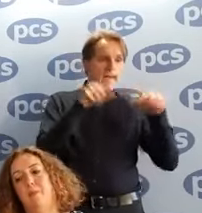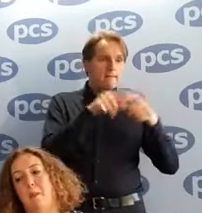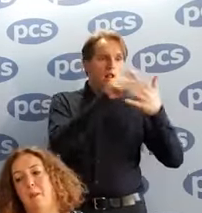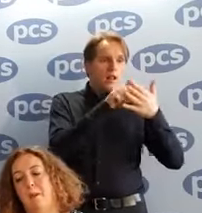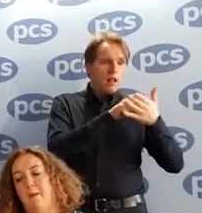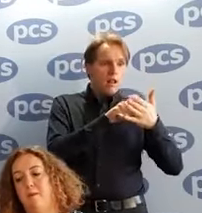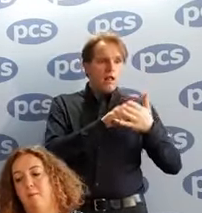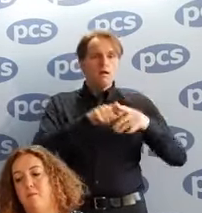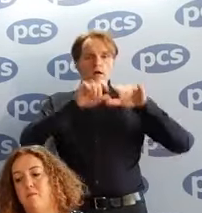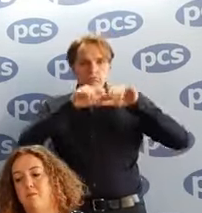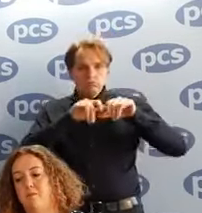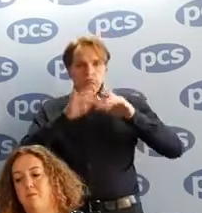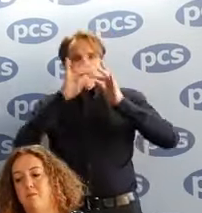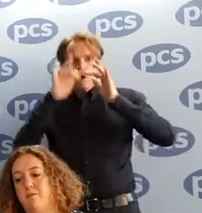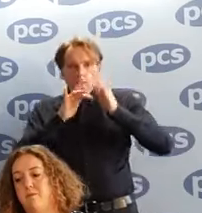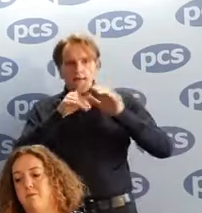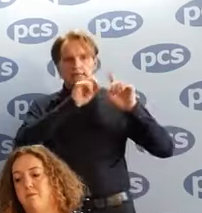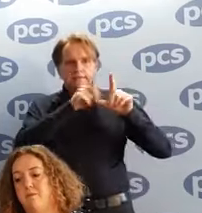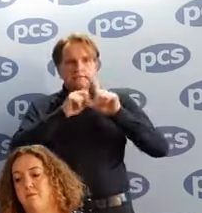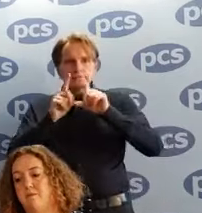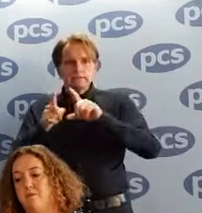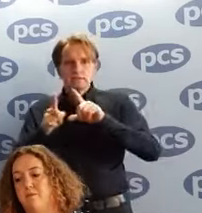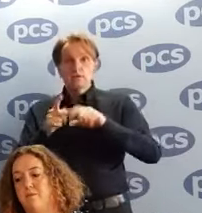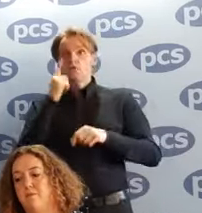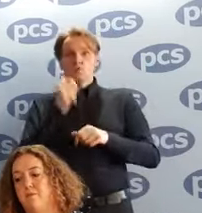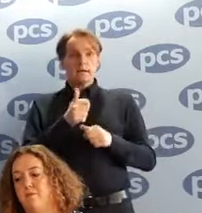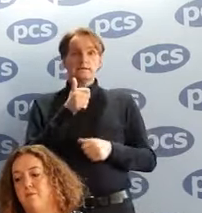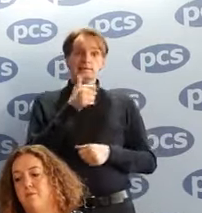consultative people could vote by text, they could vote by phone, they could vote